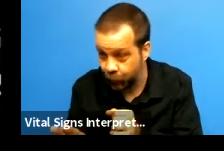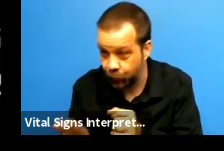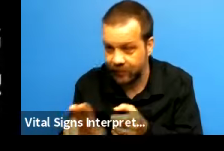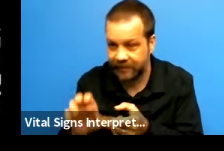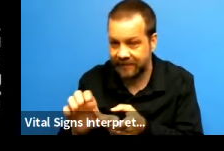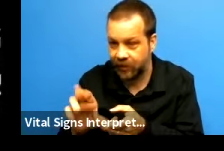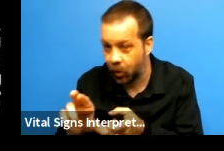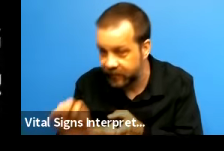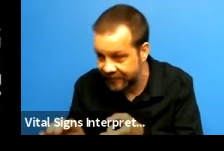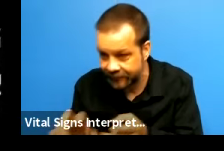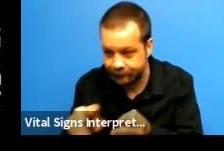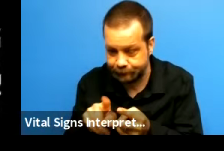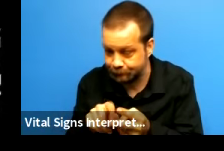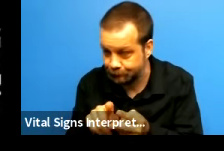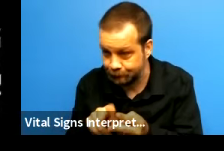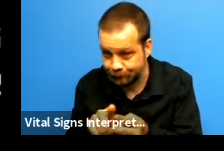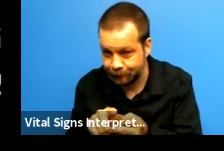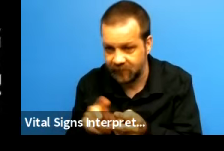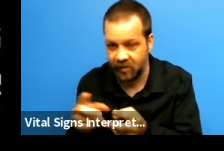questions or comments about this webinar.